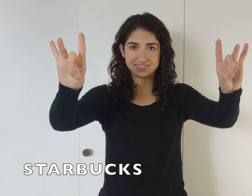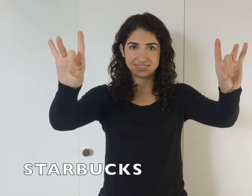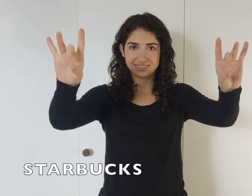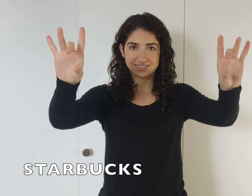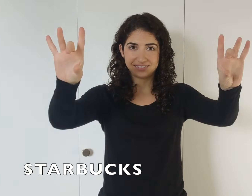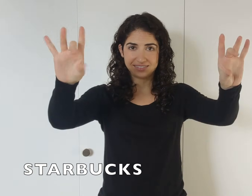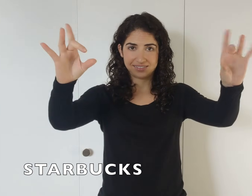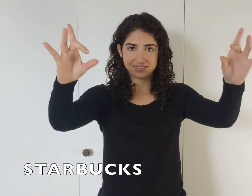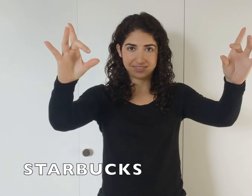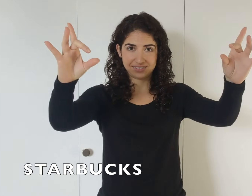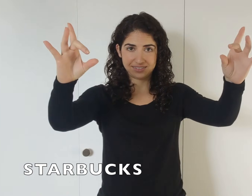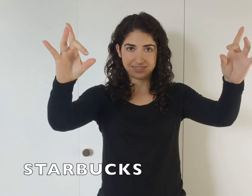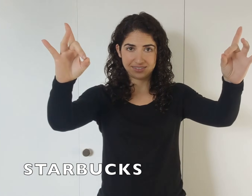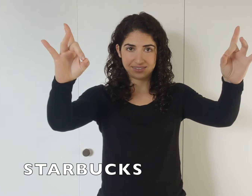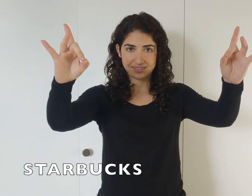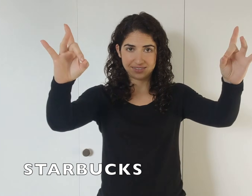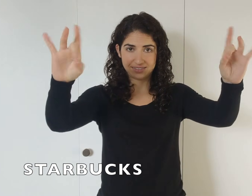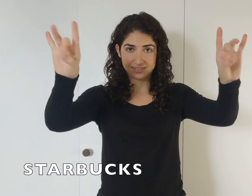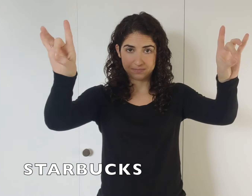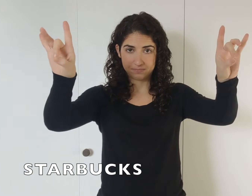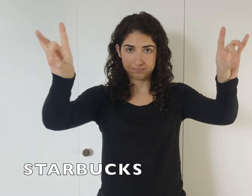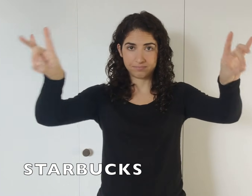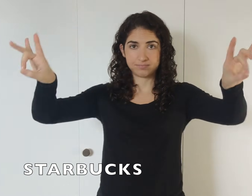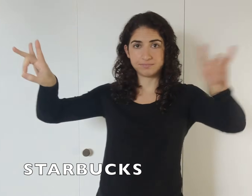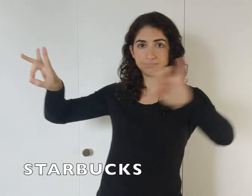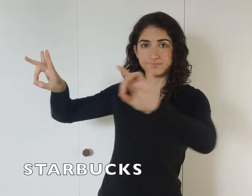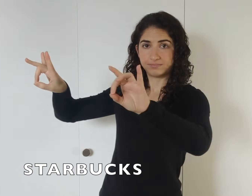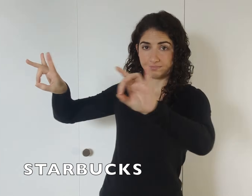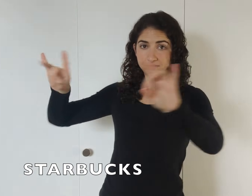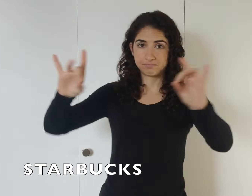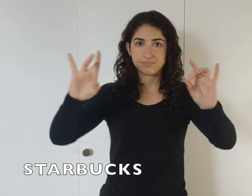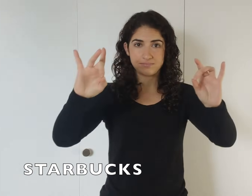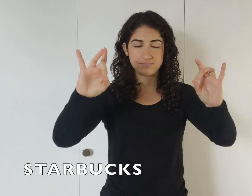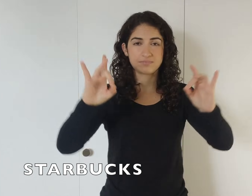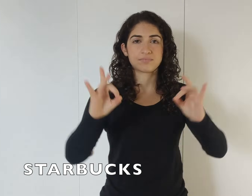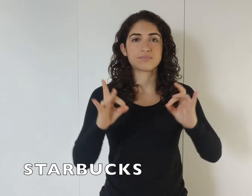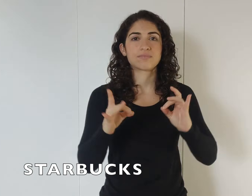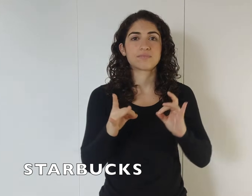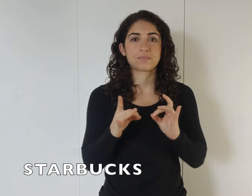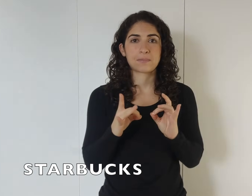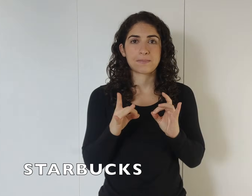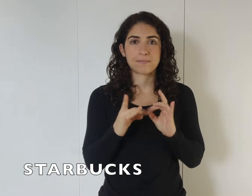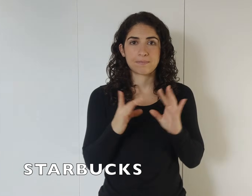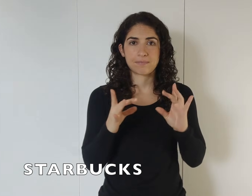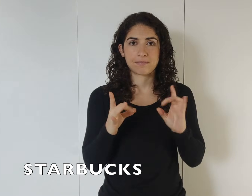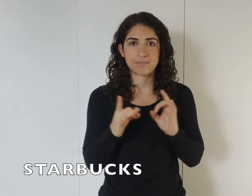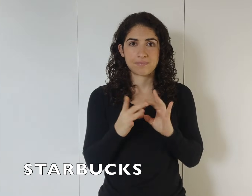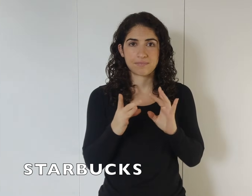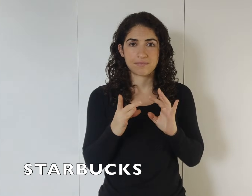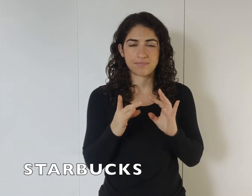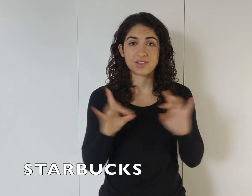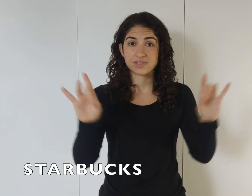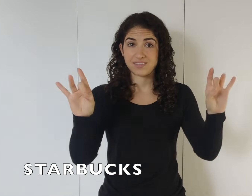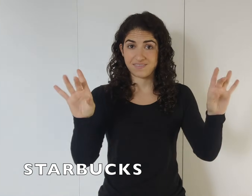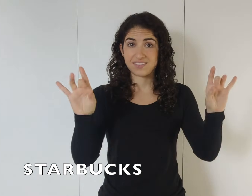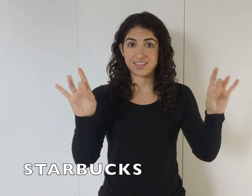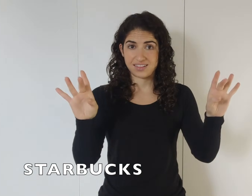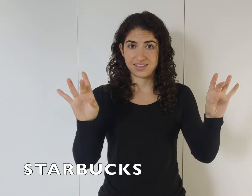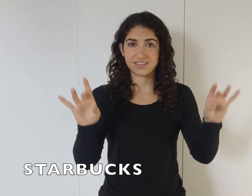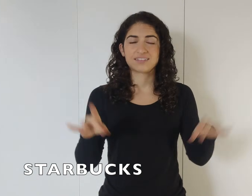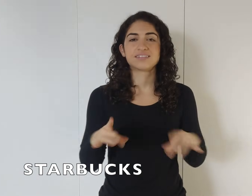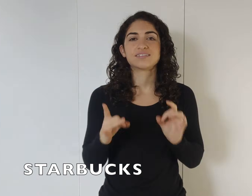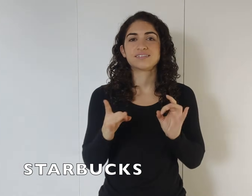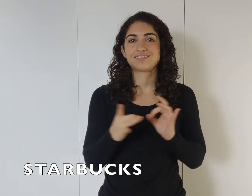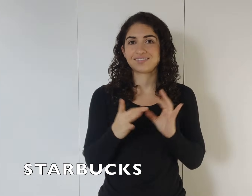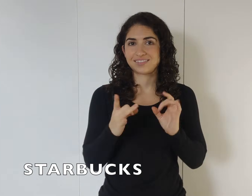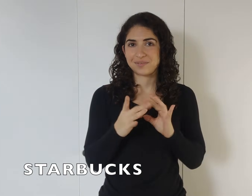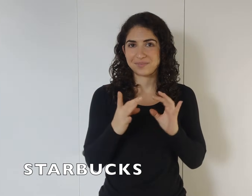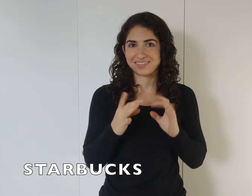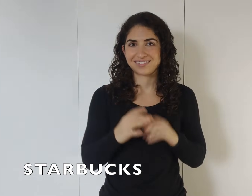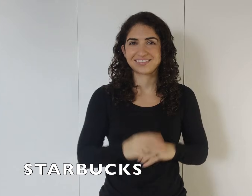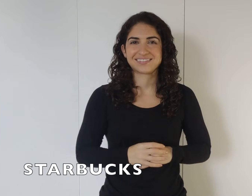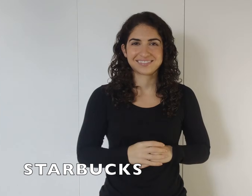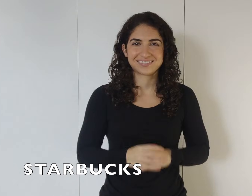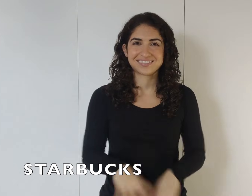The "8" handshape with the middle finger at the thumb, flicks one another: STARBUCKS.